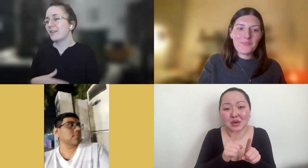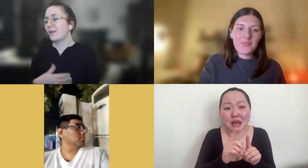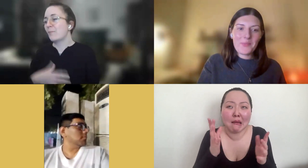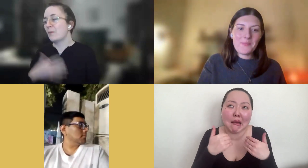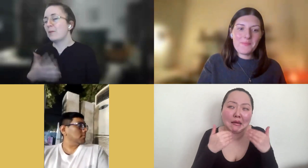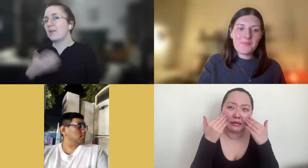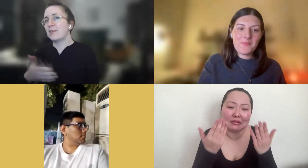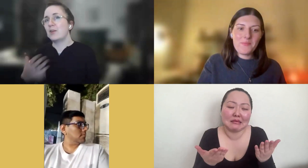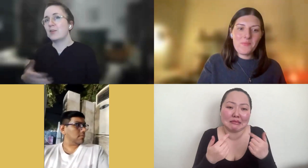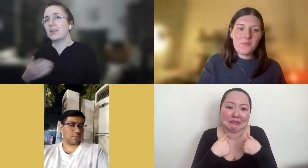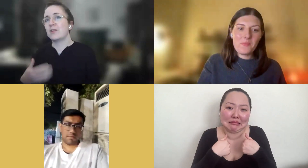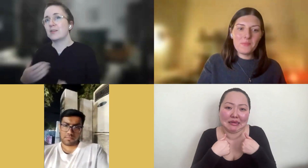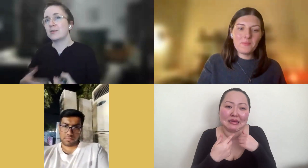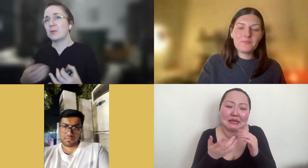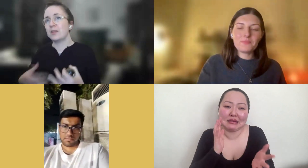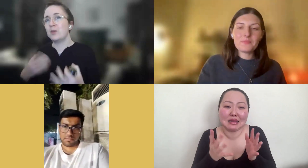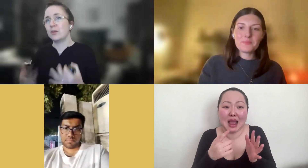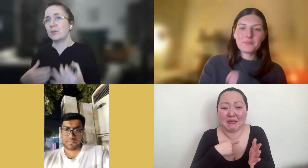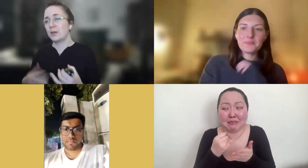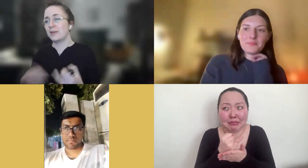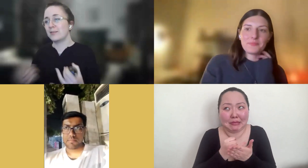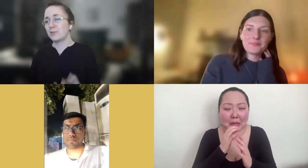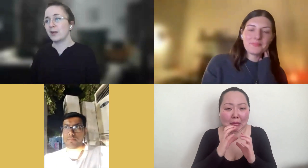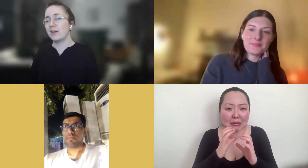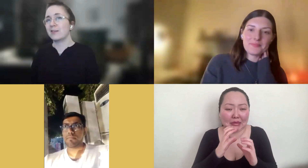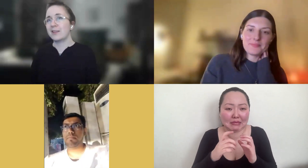it is like, you need to find someone that you can be like This is really hard,